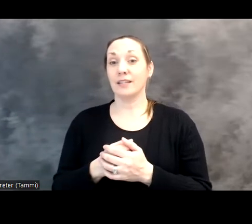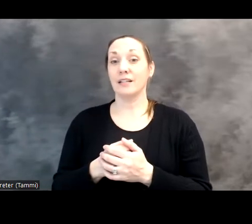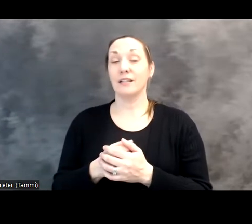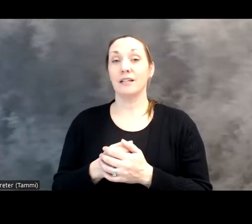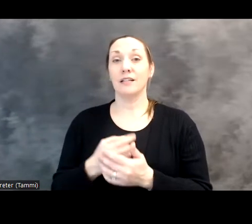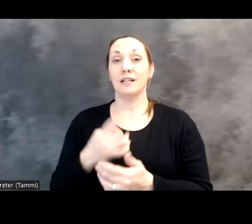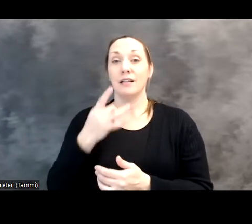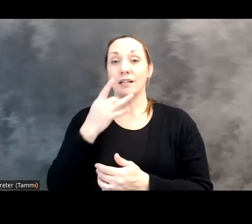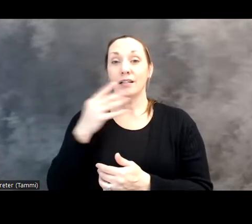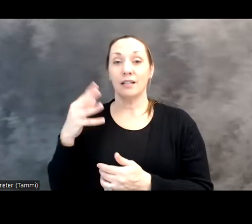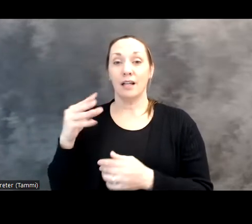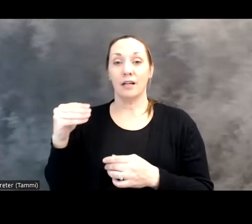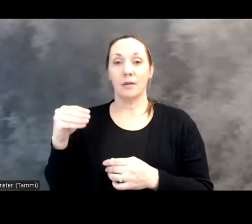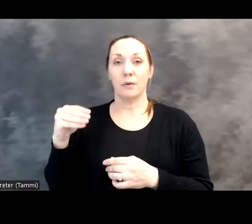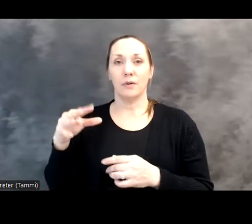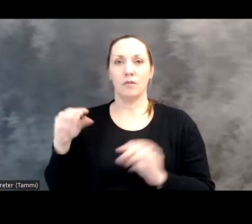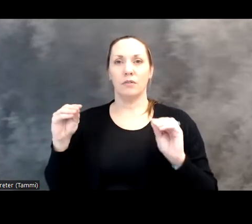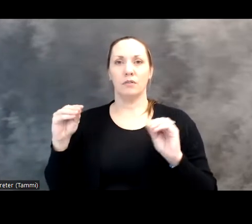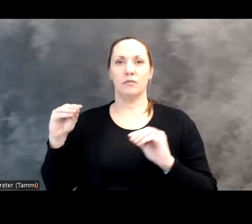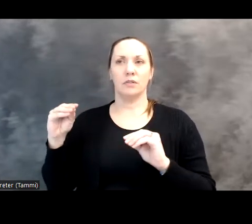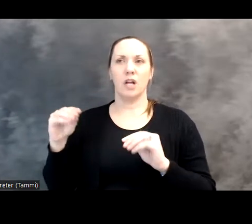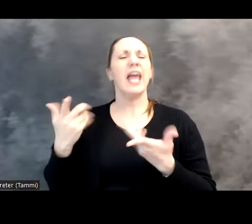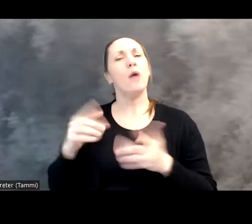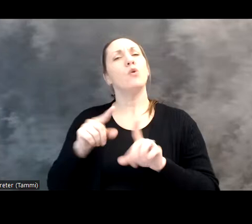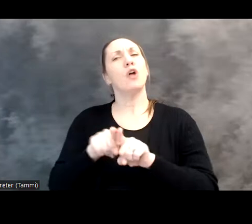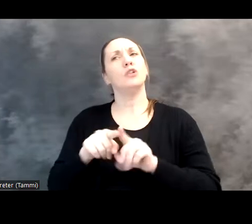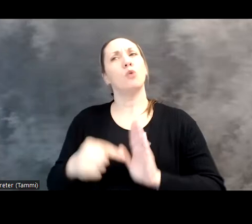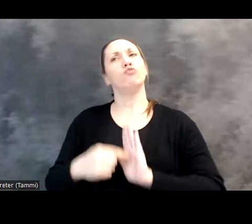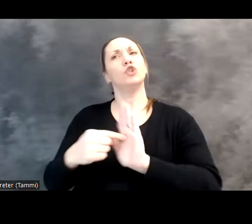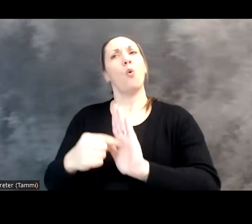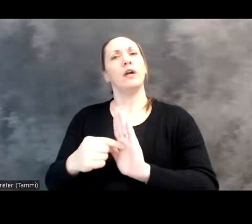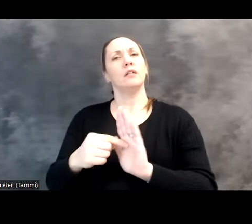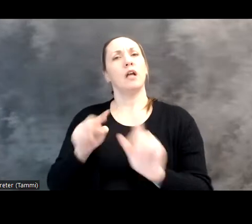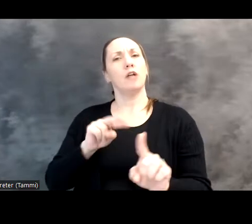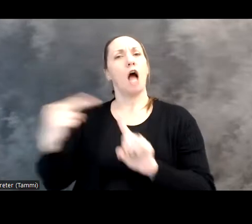which caught my eye. One, it was on the first day,